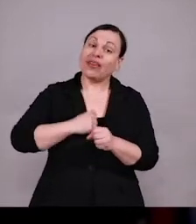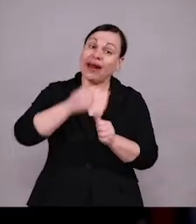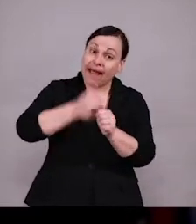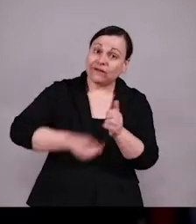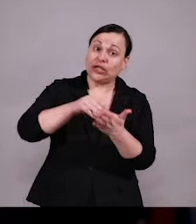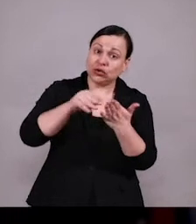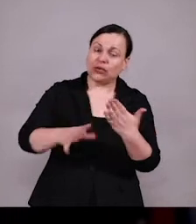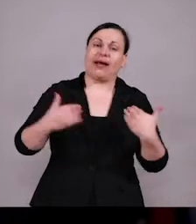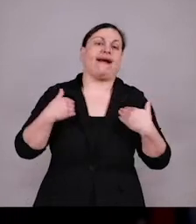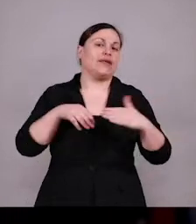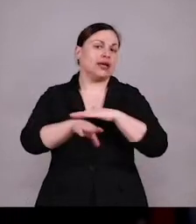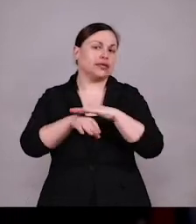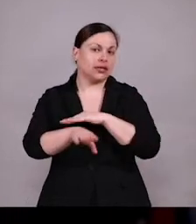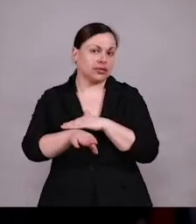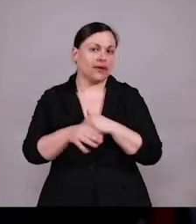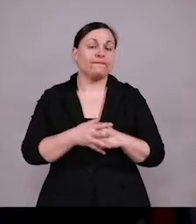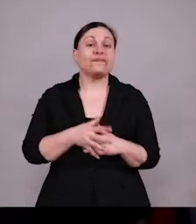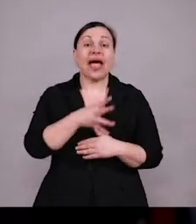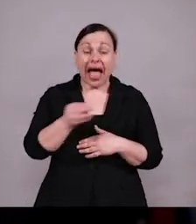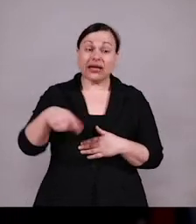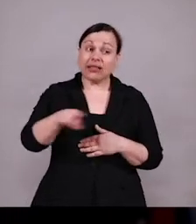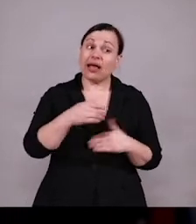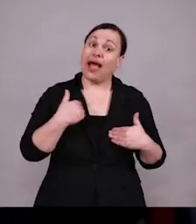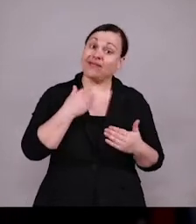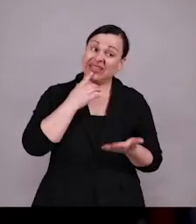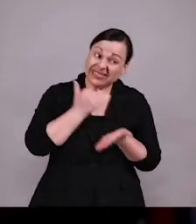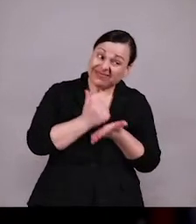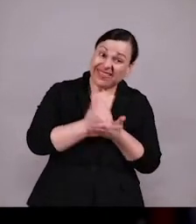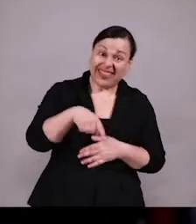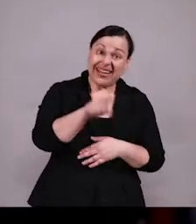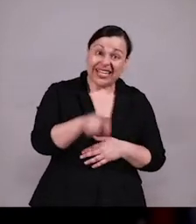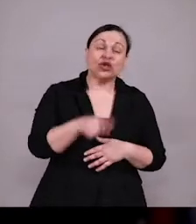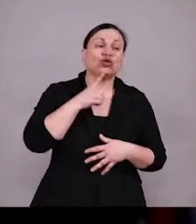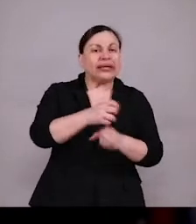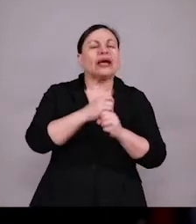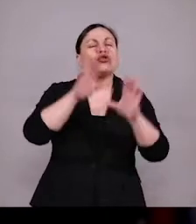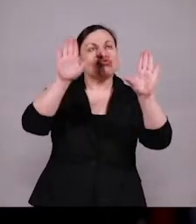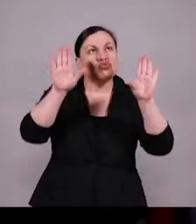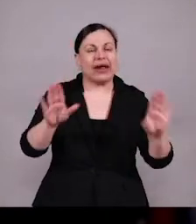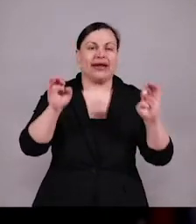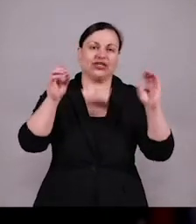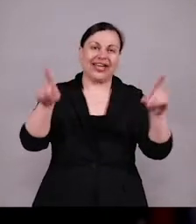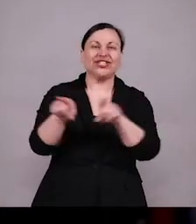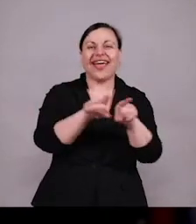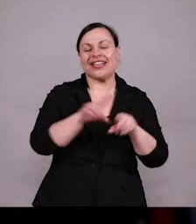student has access and the assistance they need to attain a great education as a Lobo.